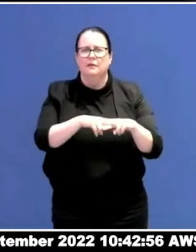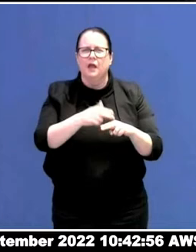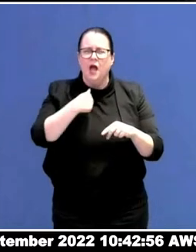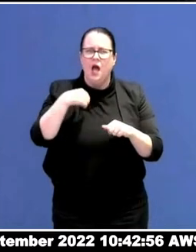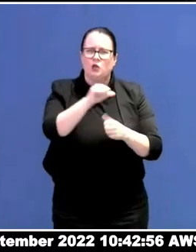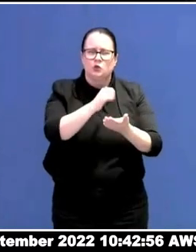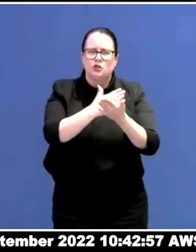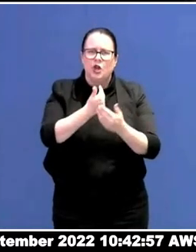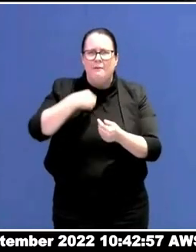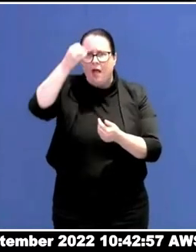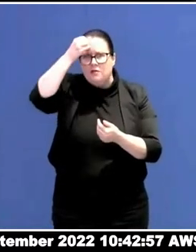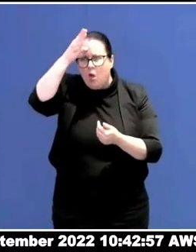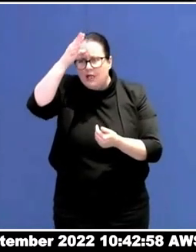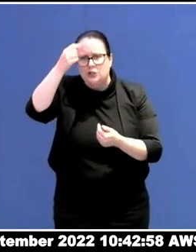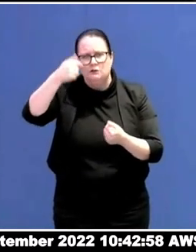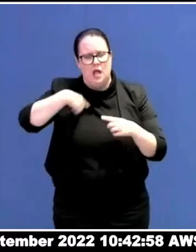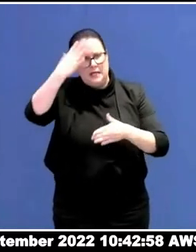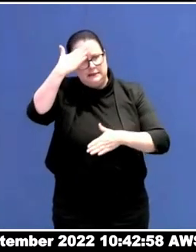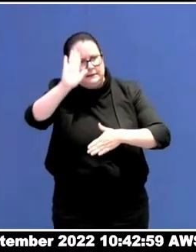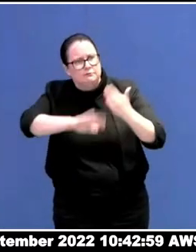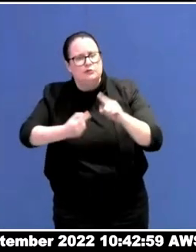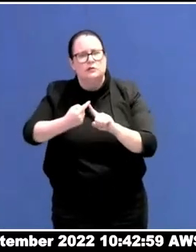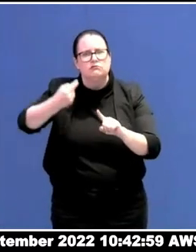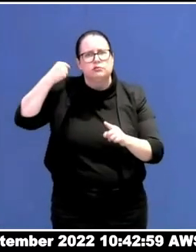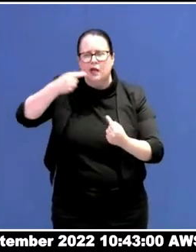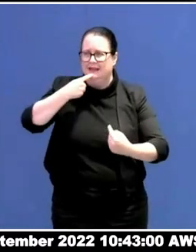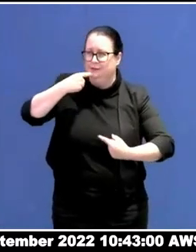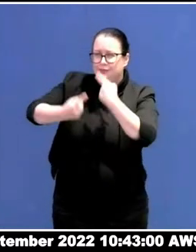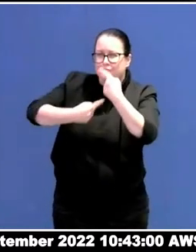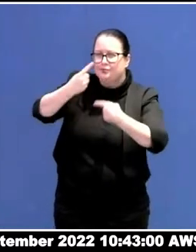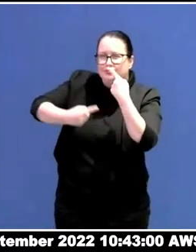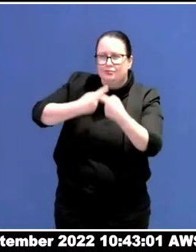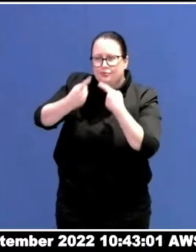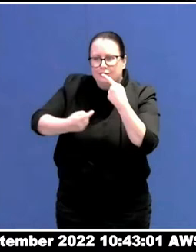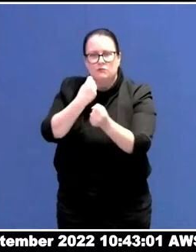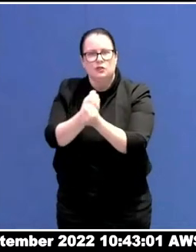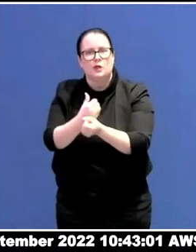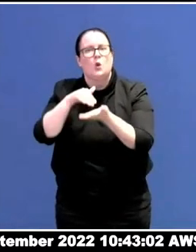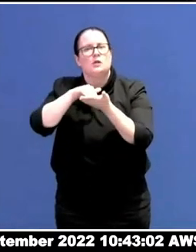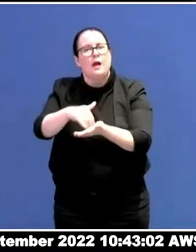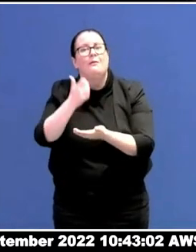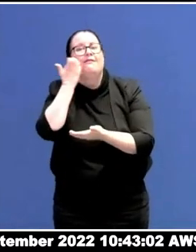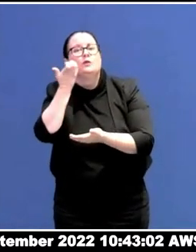we know and feel that would benefit all those that have difficulties and